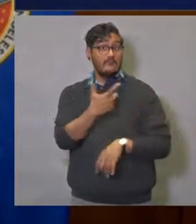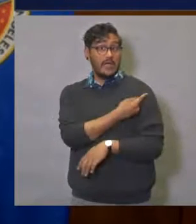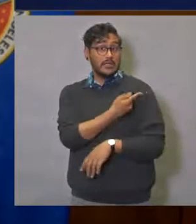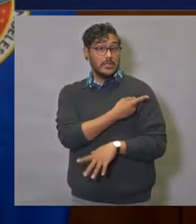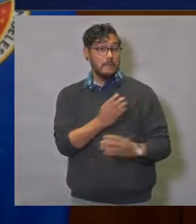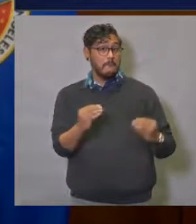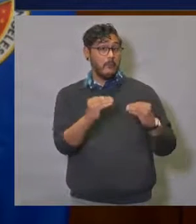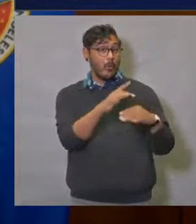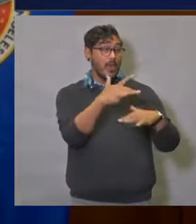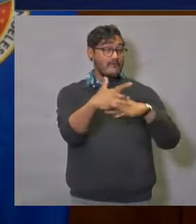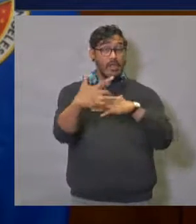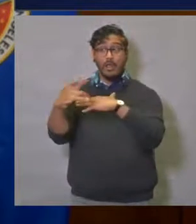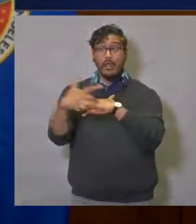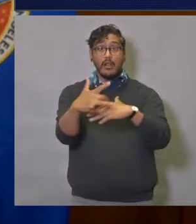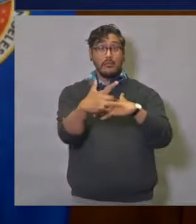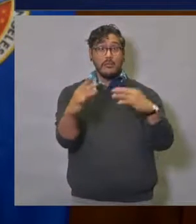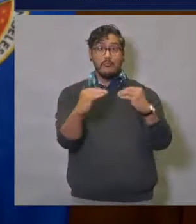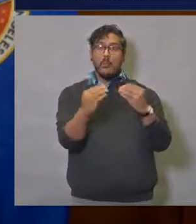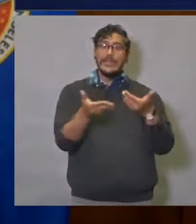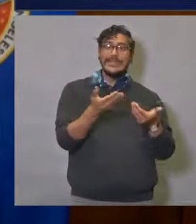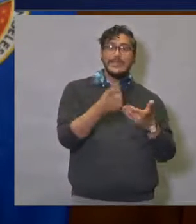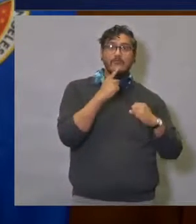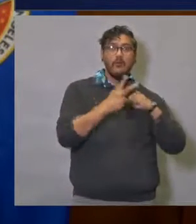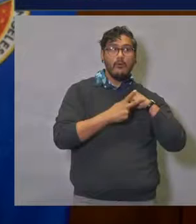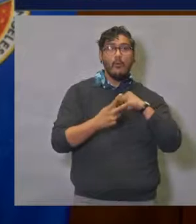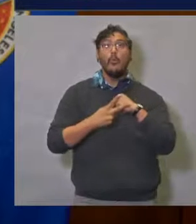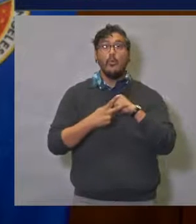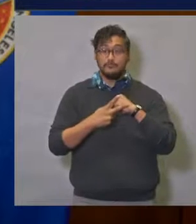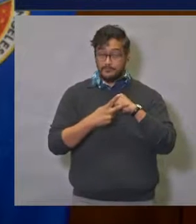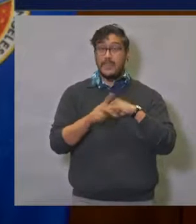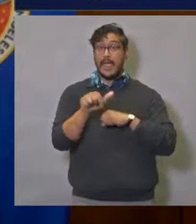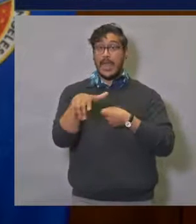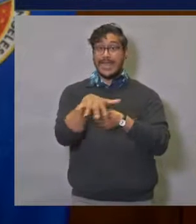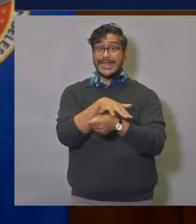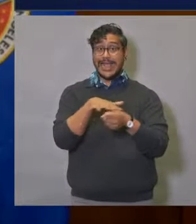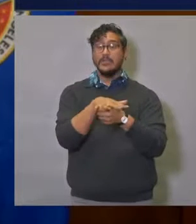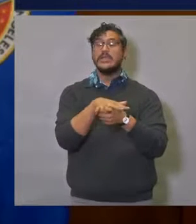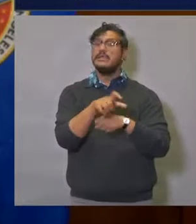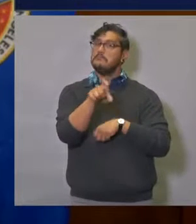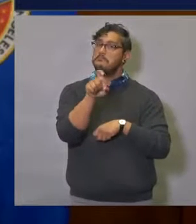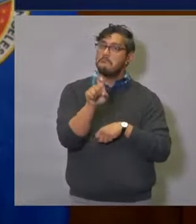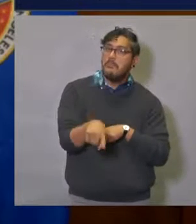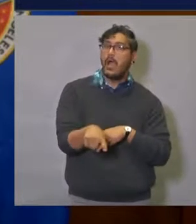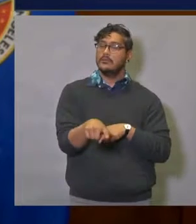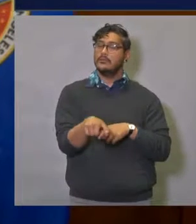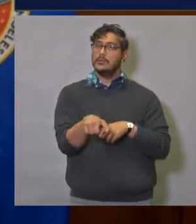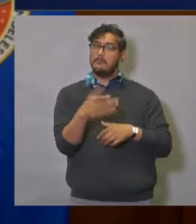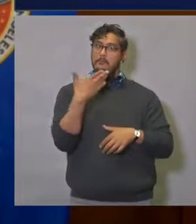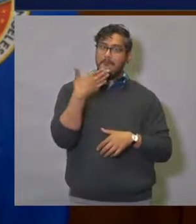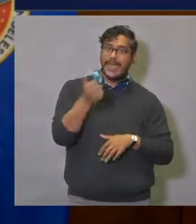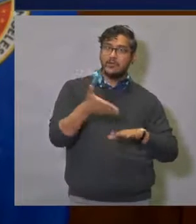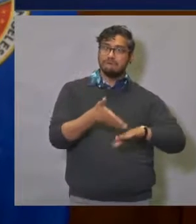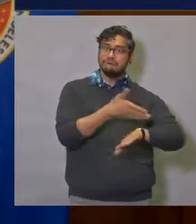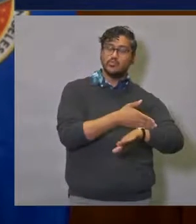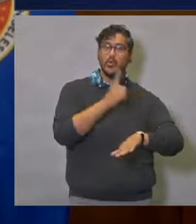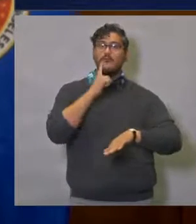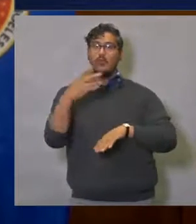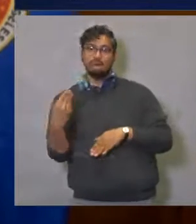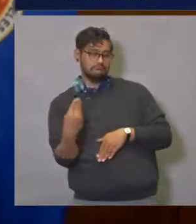NOW THAT BAD -- NOW THAT VACCINE SUPPLIES ARE BEING